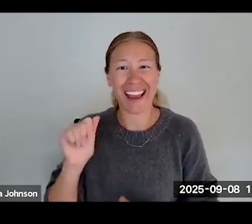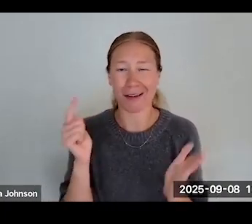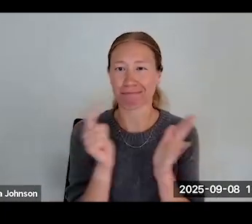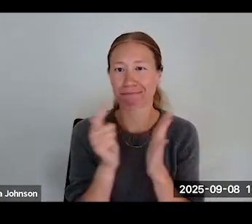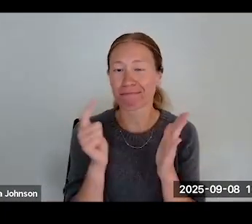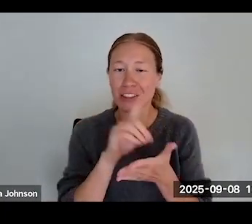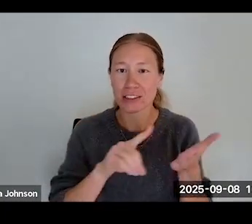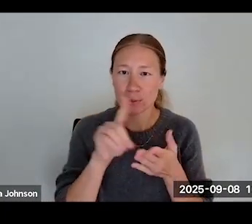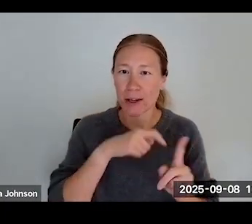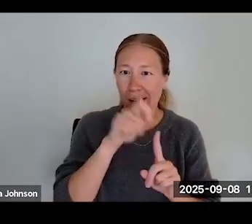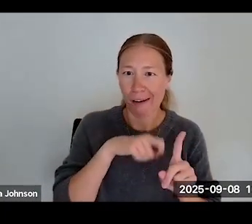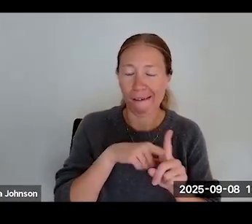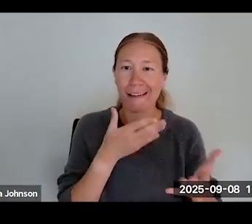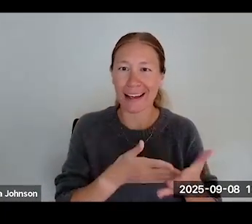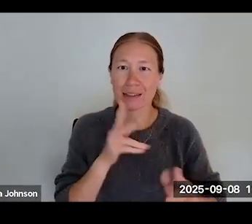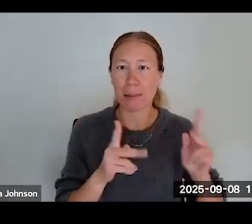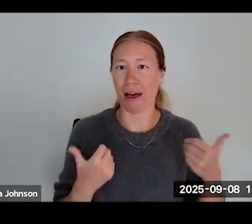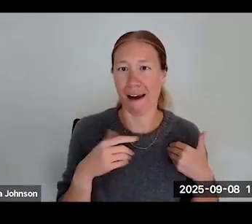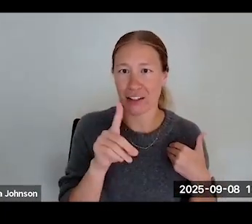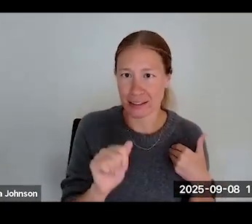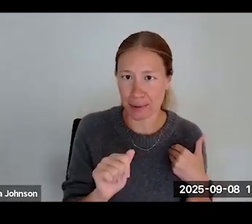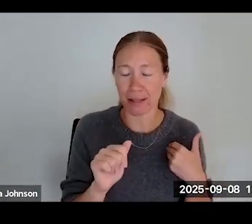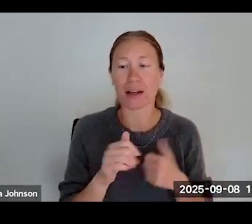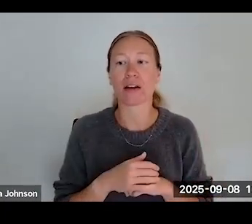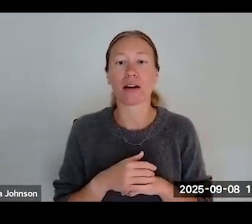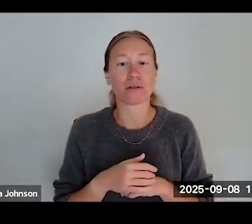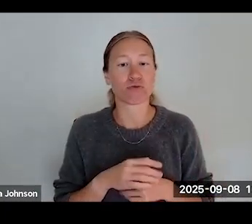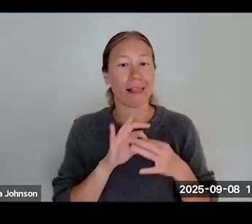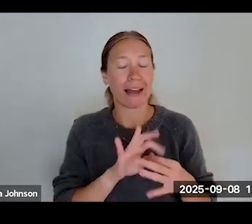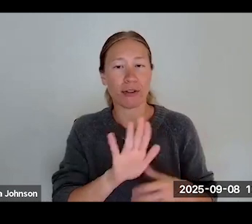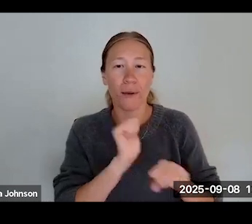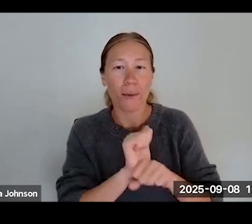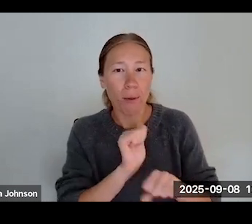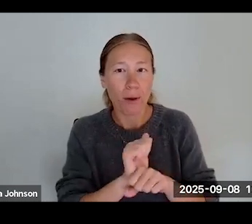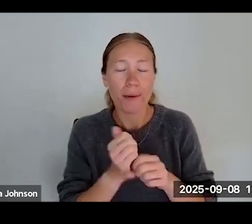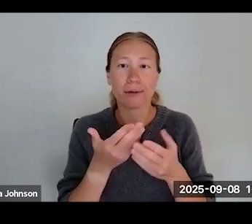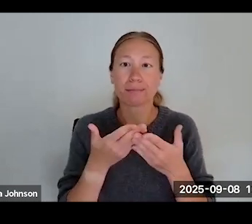against individuals with a disability in regard to their employment, access to public places,